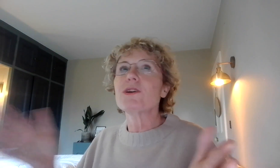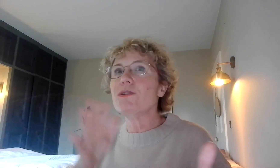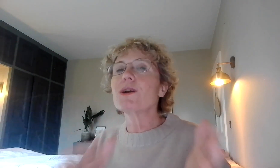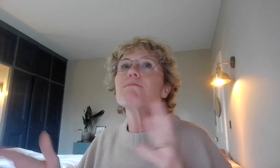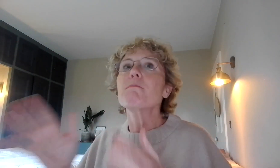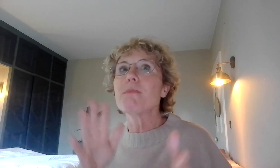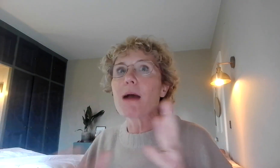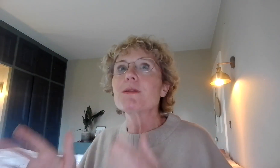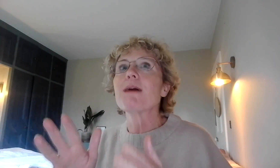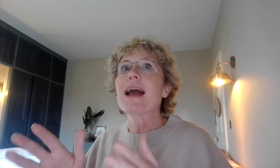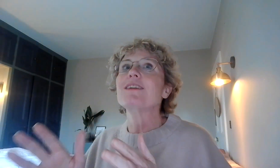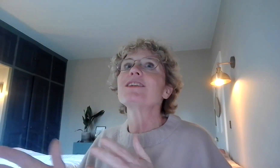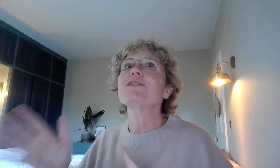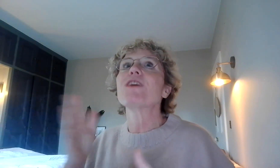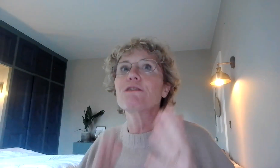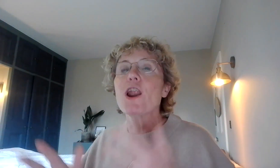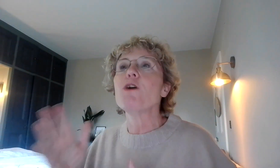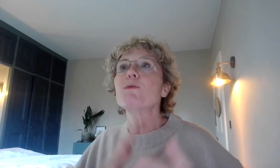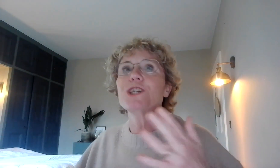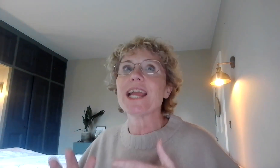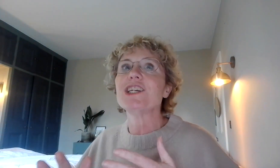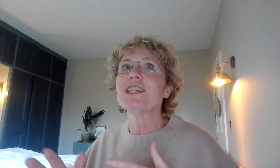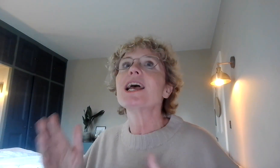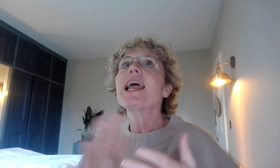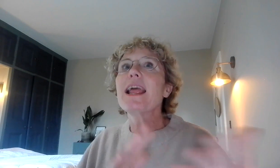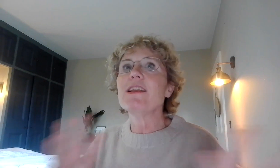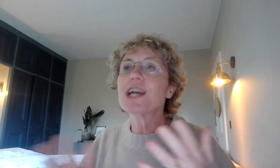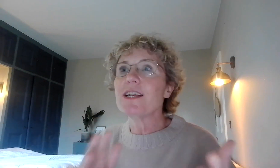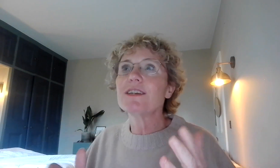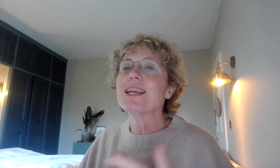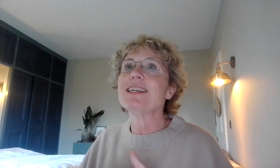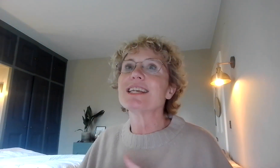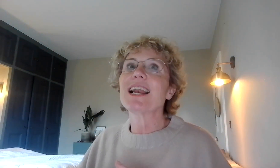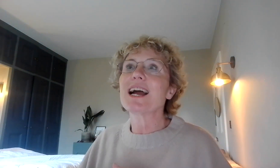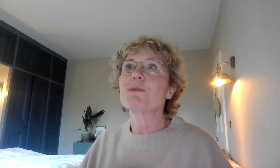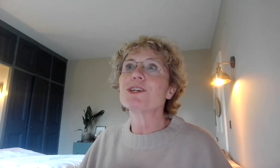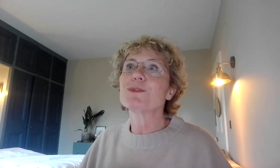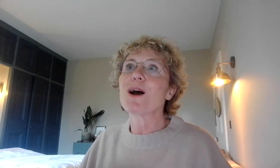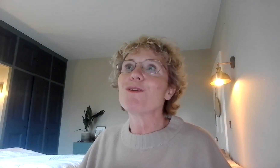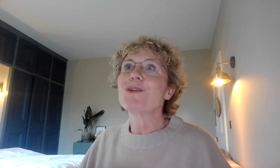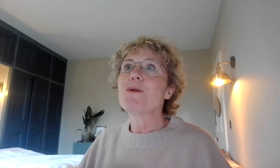So, you can map the patterns of global changes in the changes in sign languages as well.